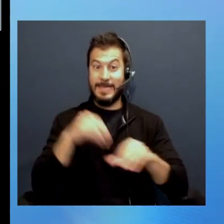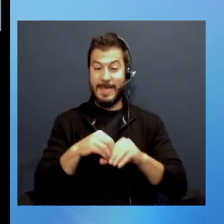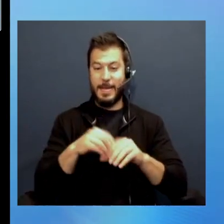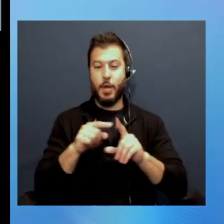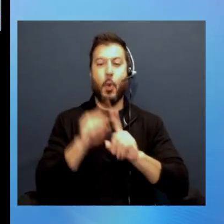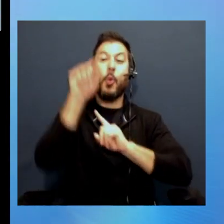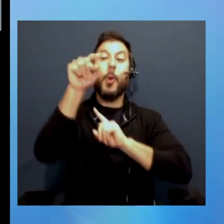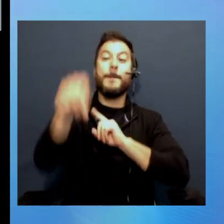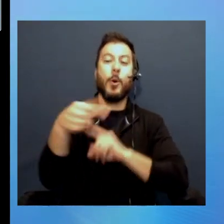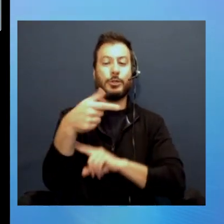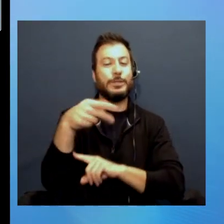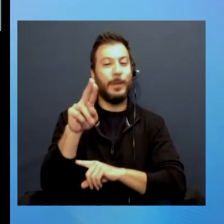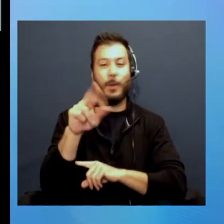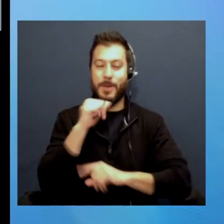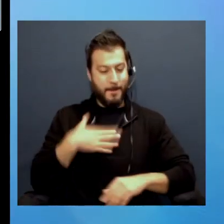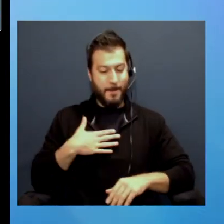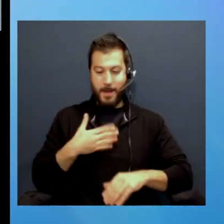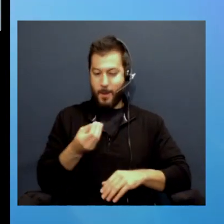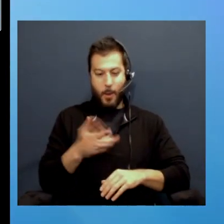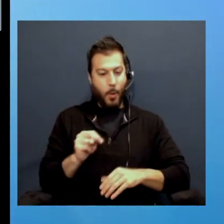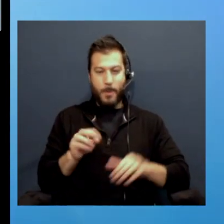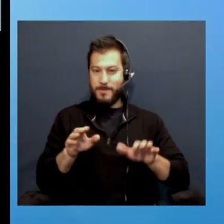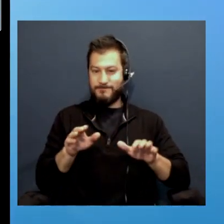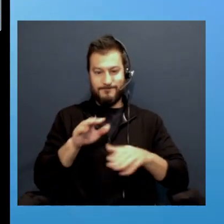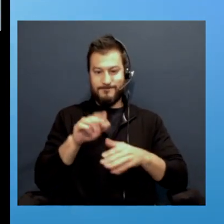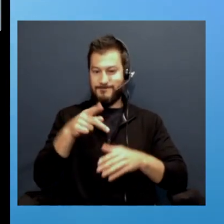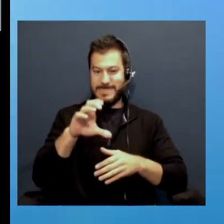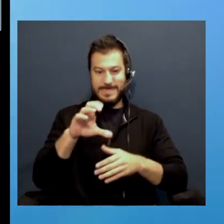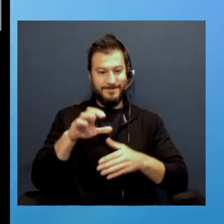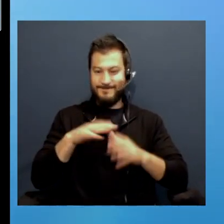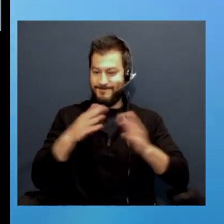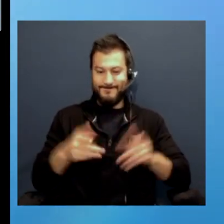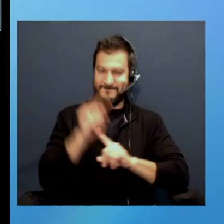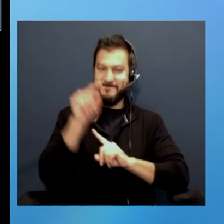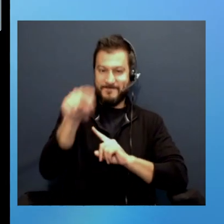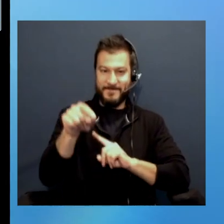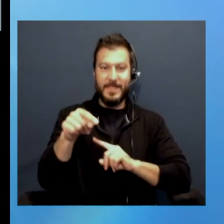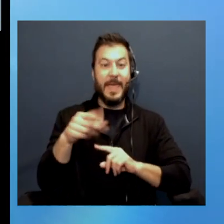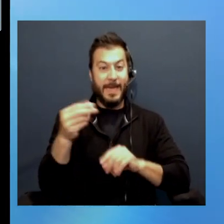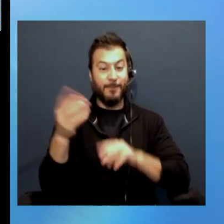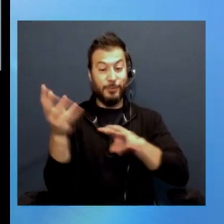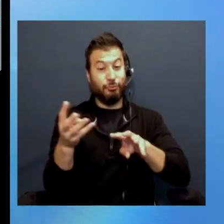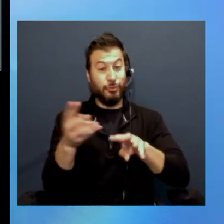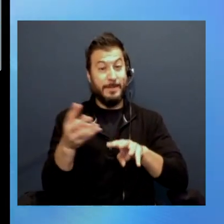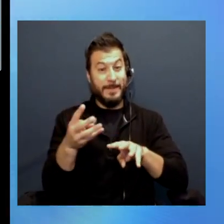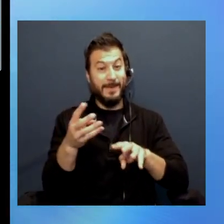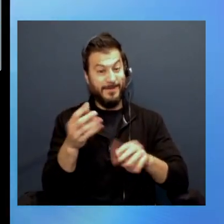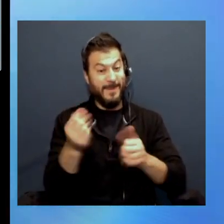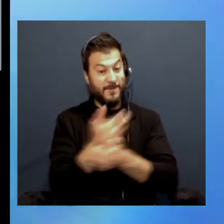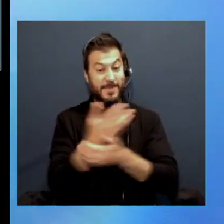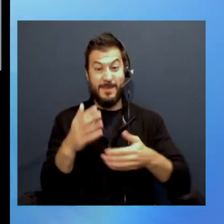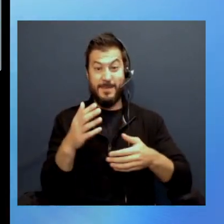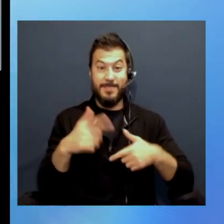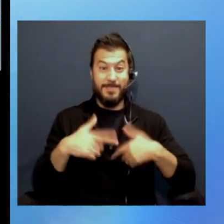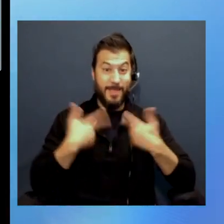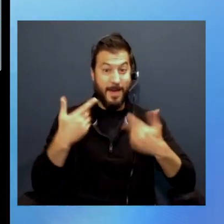that this is rendered in a remote view, not on my own box. We're streaming the frames live here